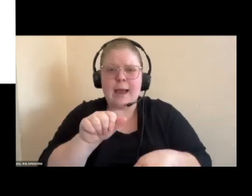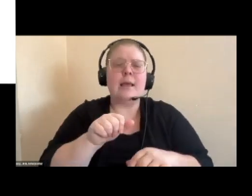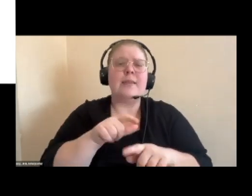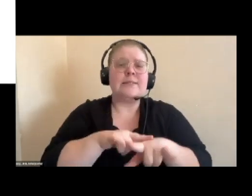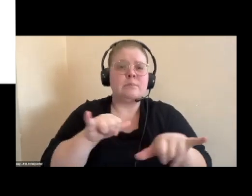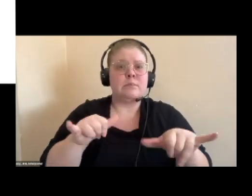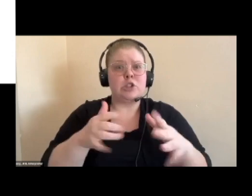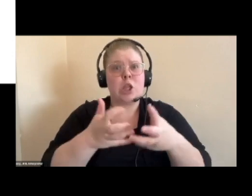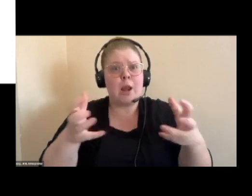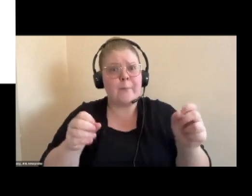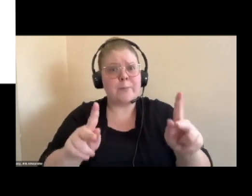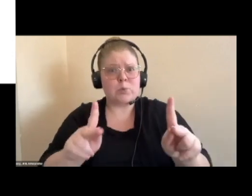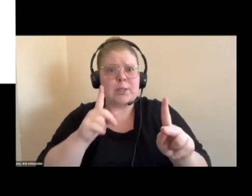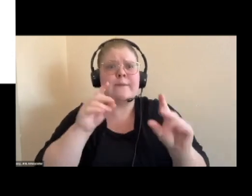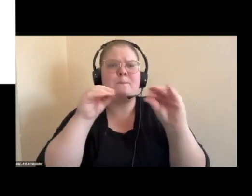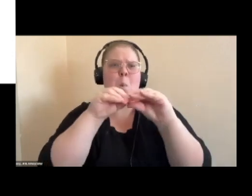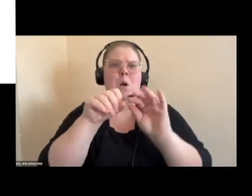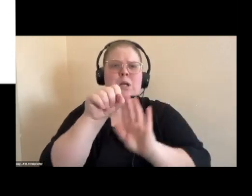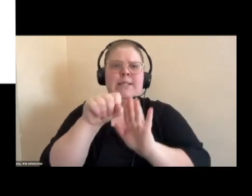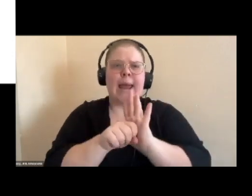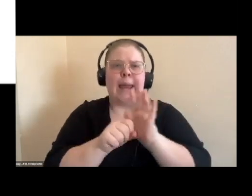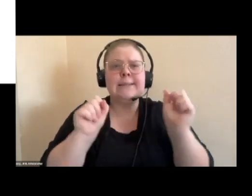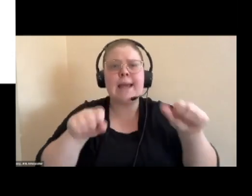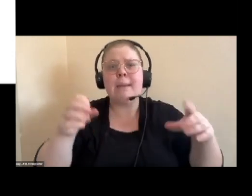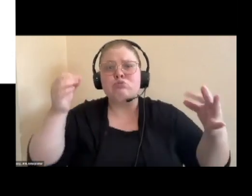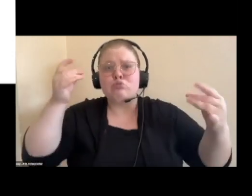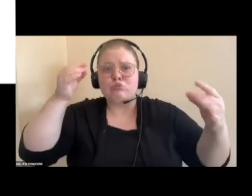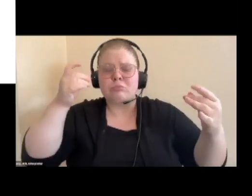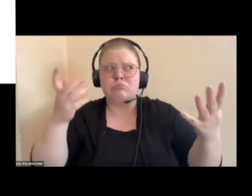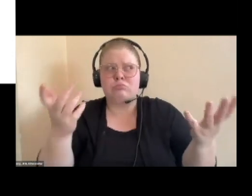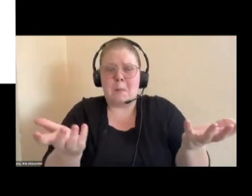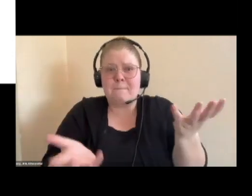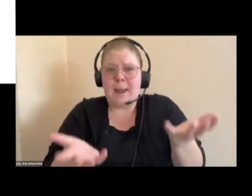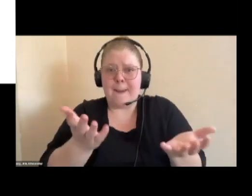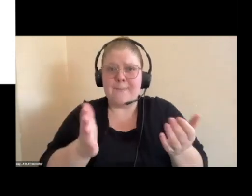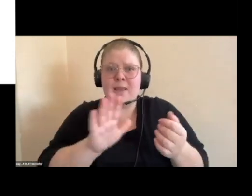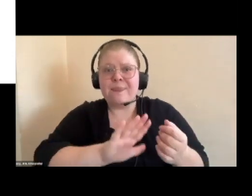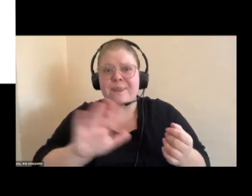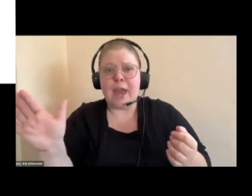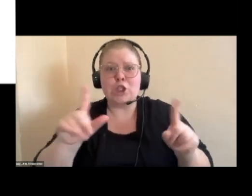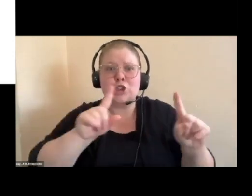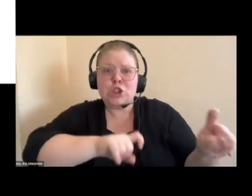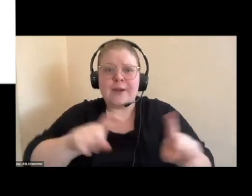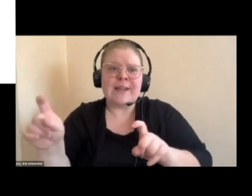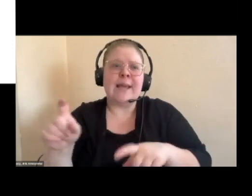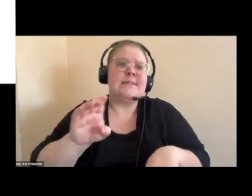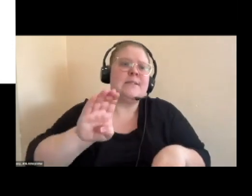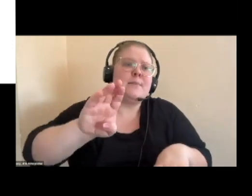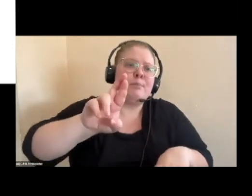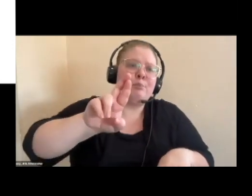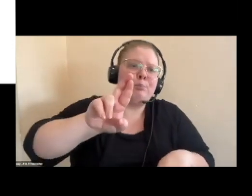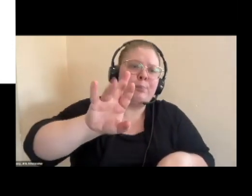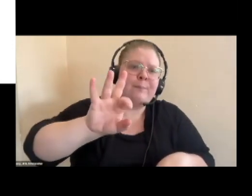other states to think about adding questions to the BRFSS or doing supplements to